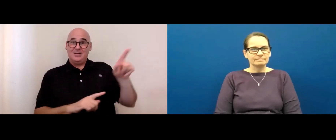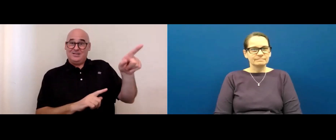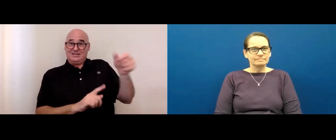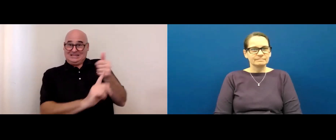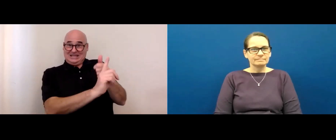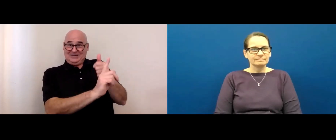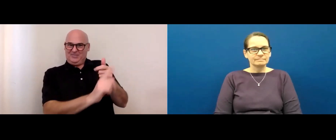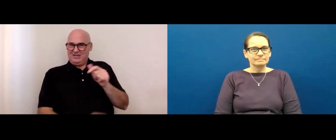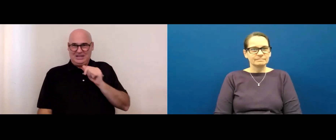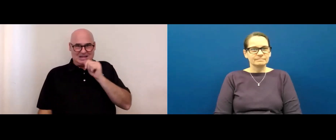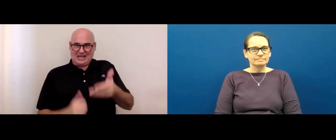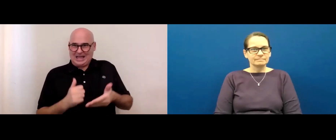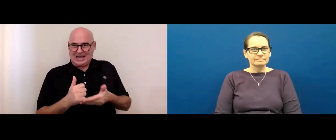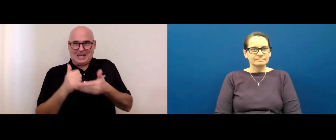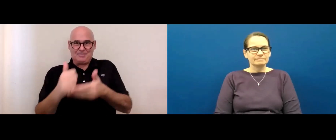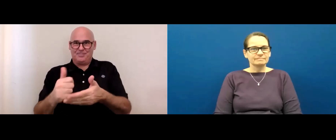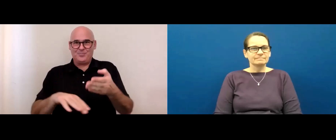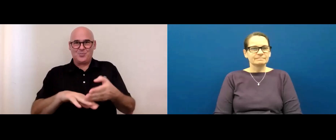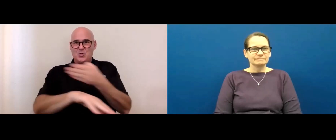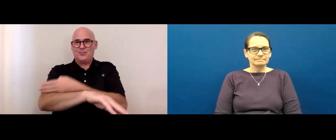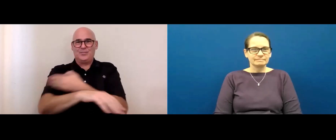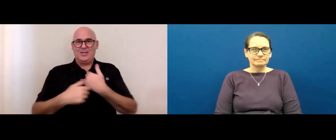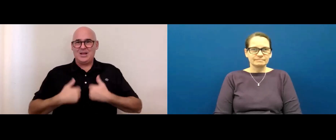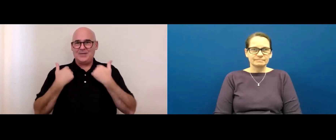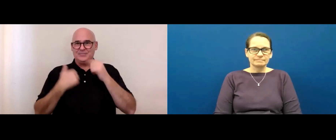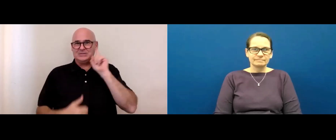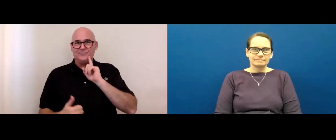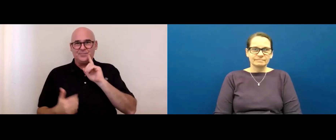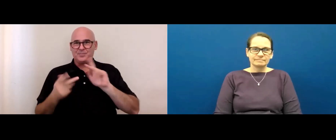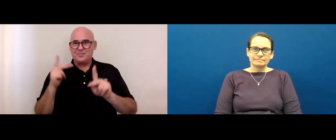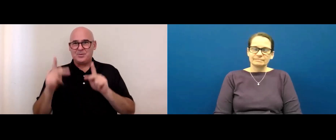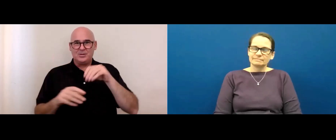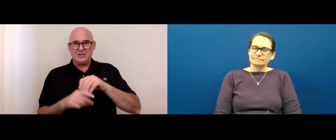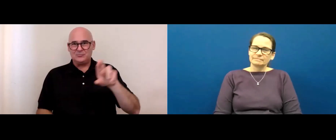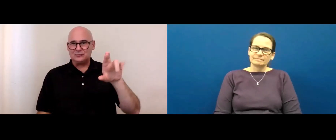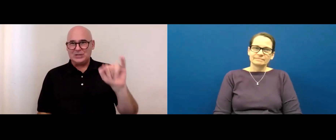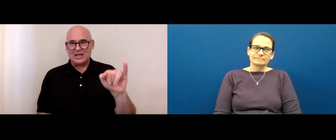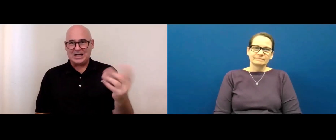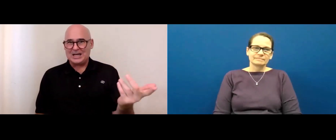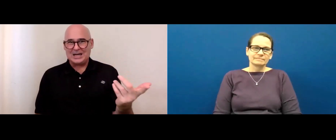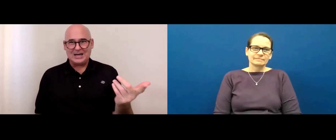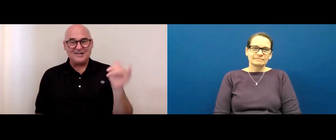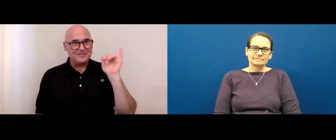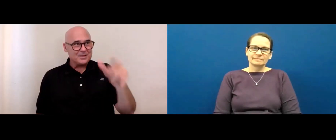but in actuality that person was doing nothing to help the lives of hearing people deaf and hard of